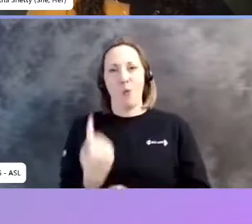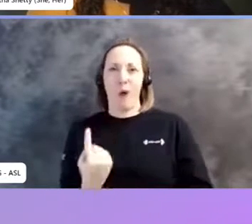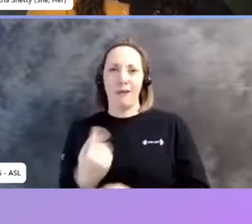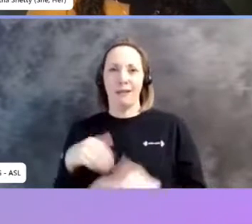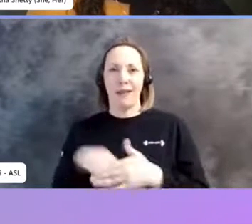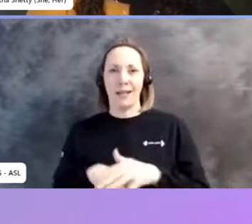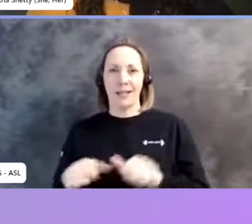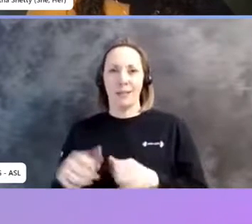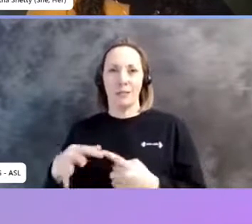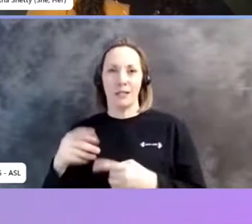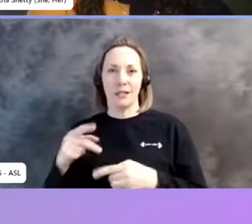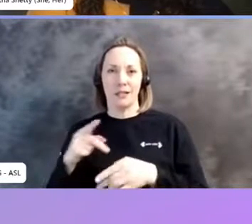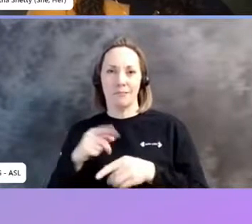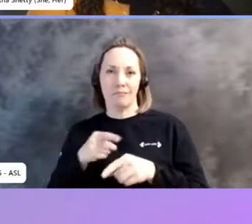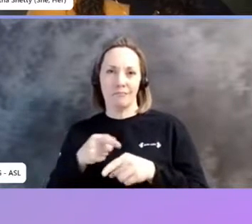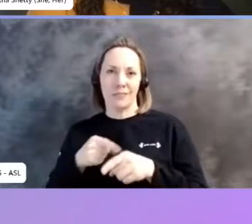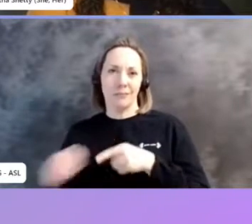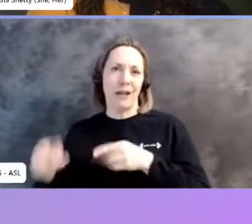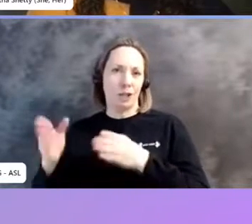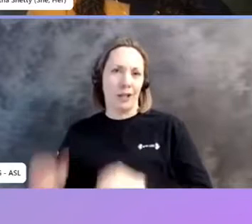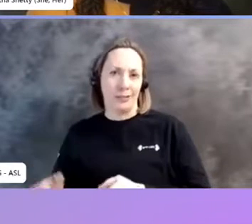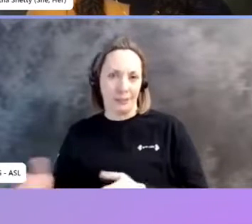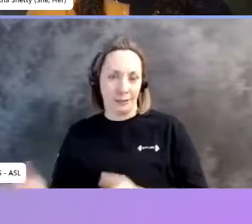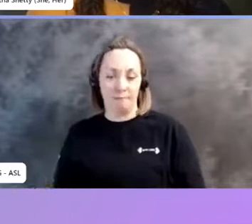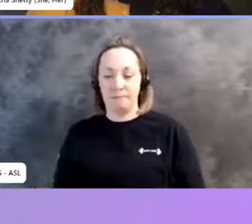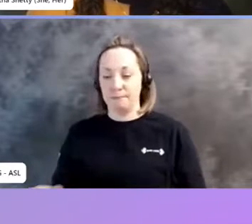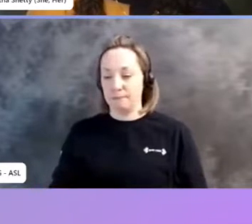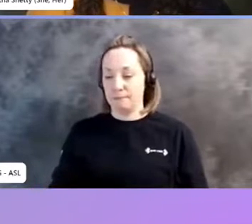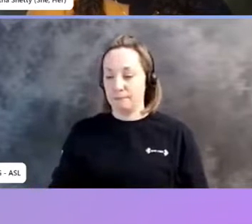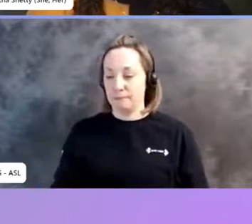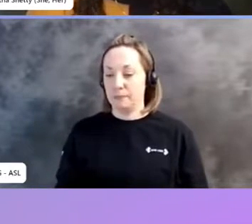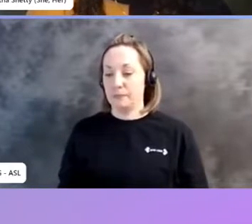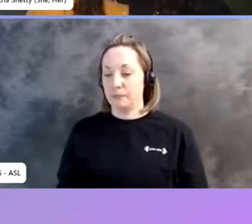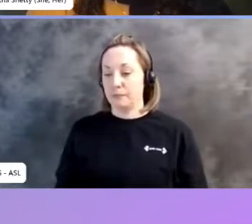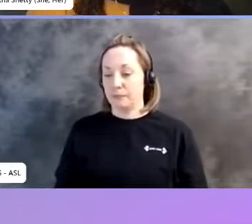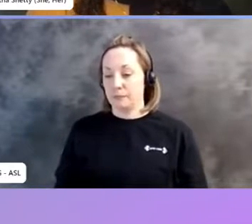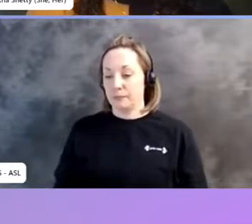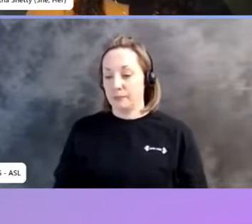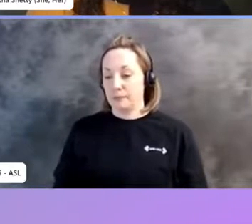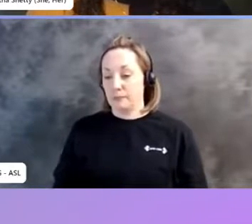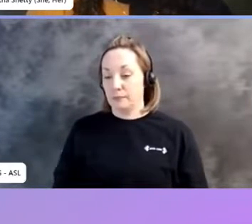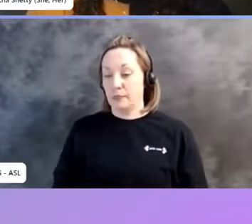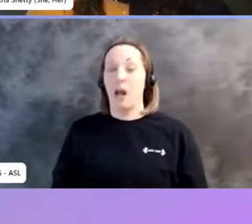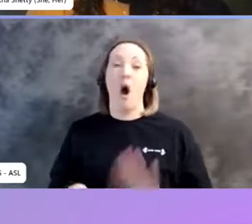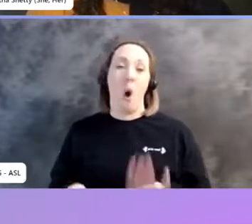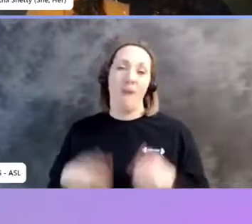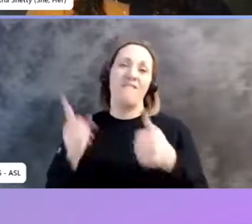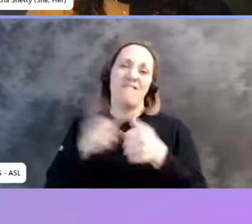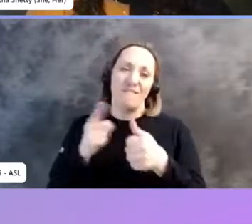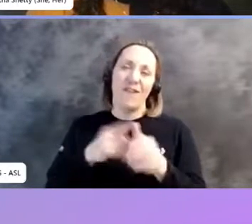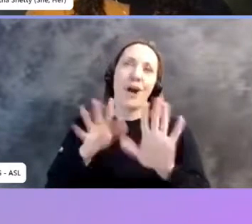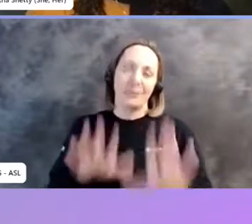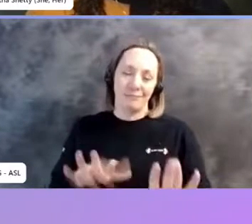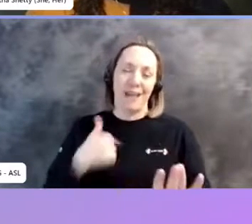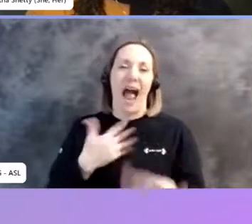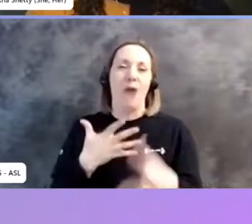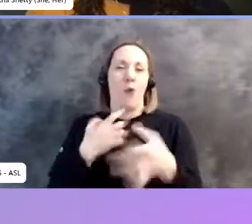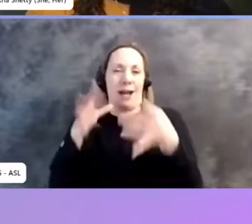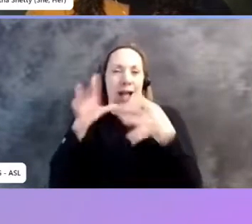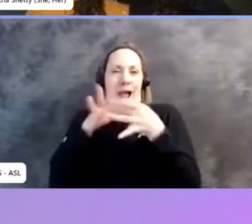convincing leadership that accessibility work requires a dedicated team and not just a single accessibility specialist?